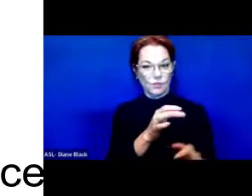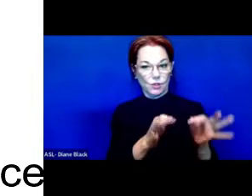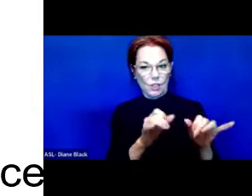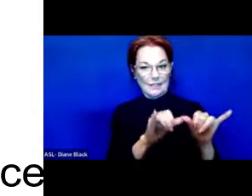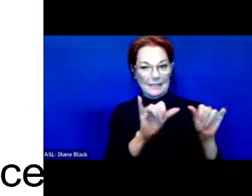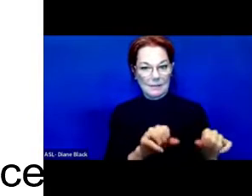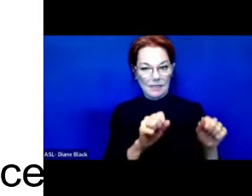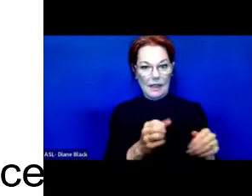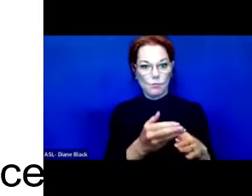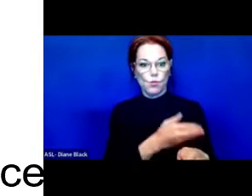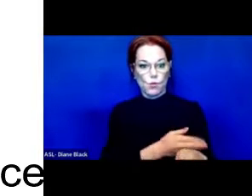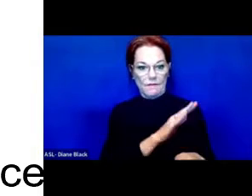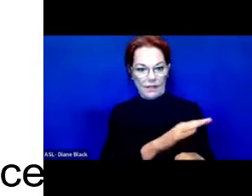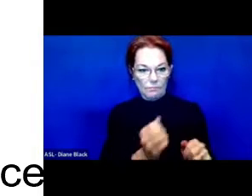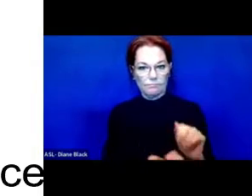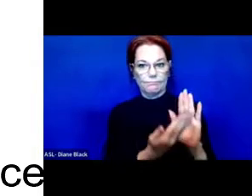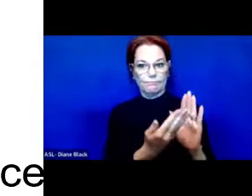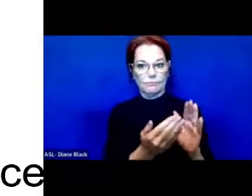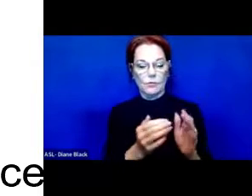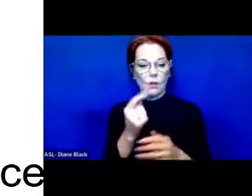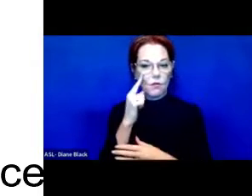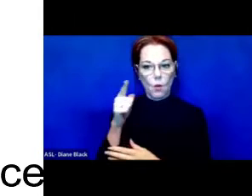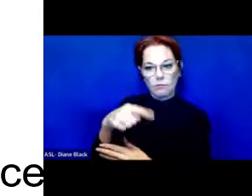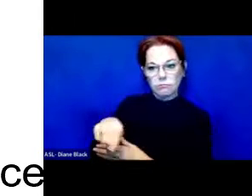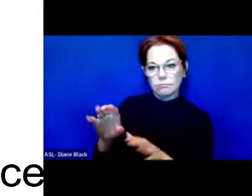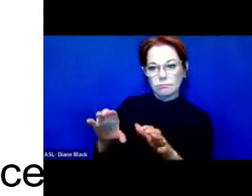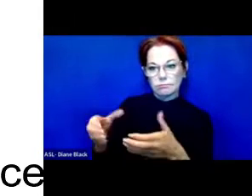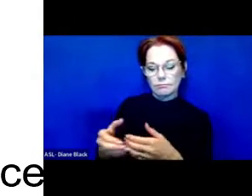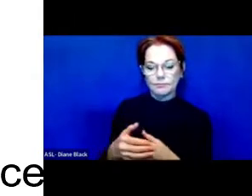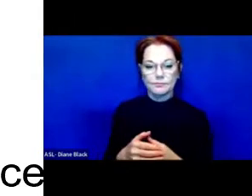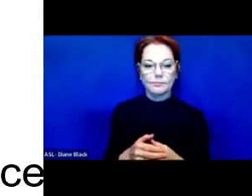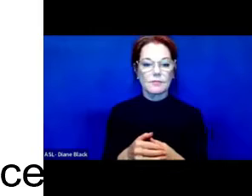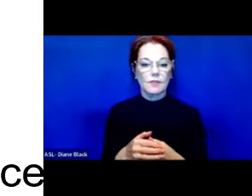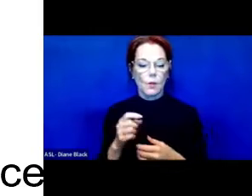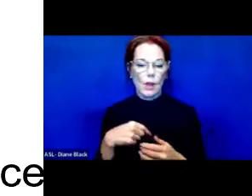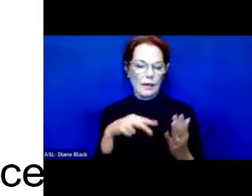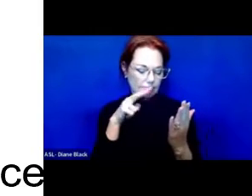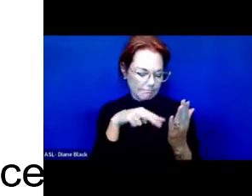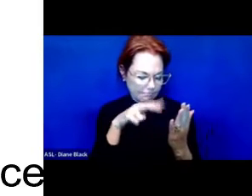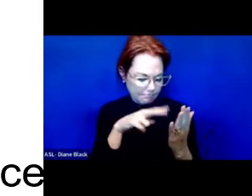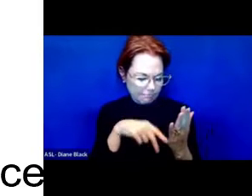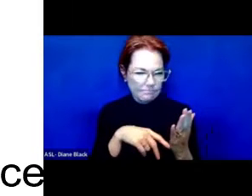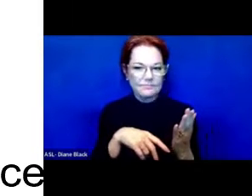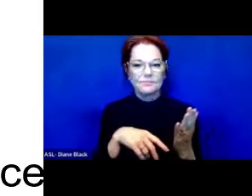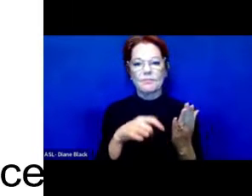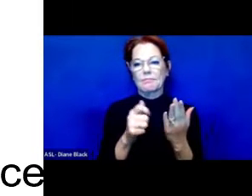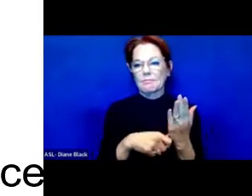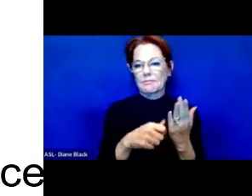with a brain injury. So part of our work involves looking at the literature. What does the literature say about this topic?